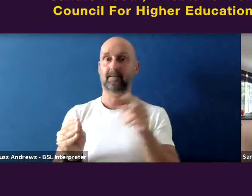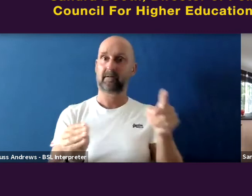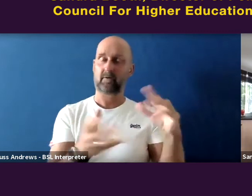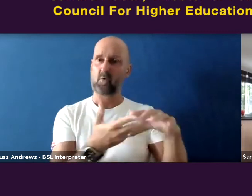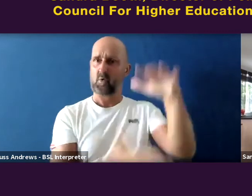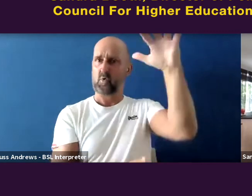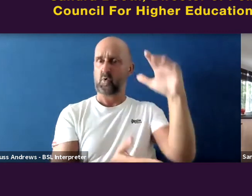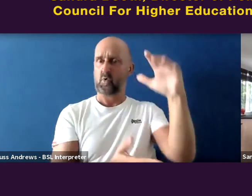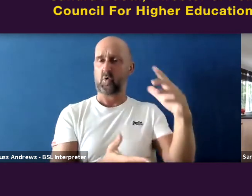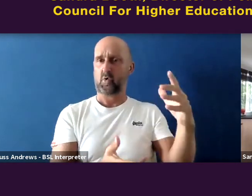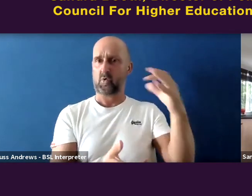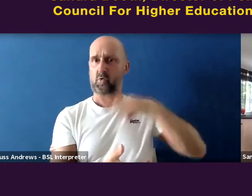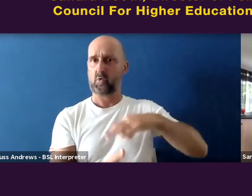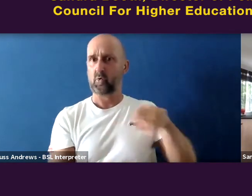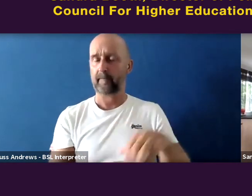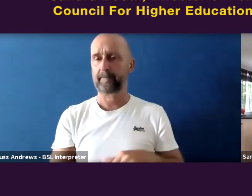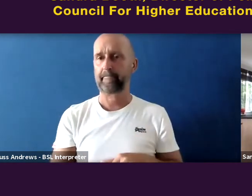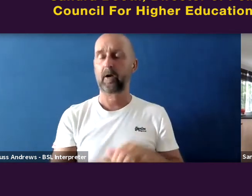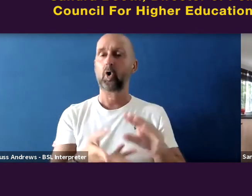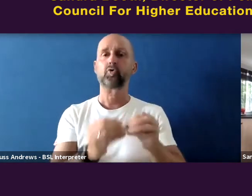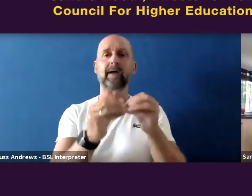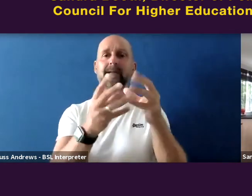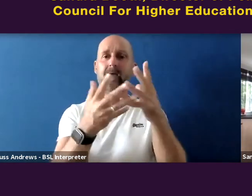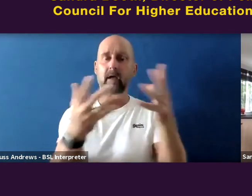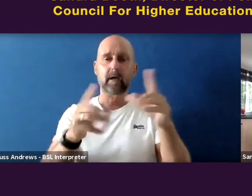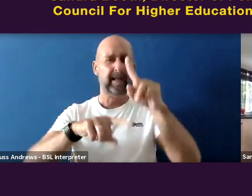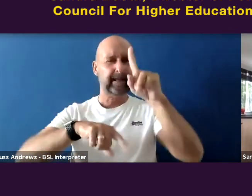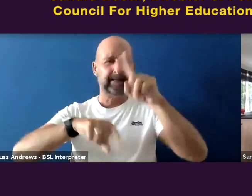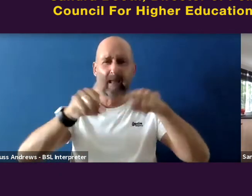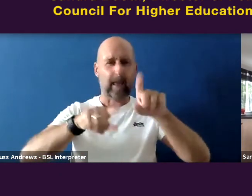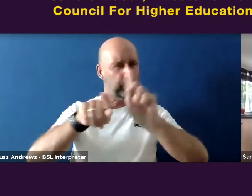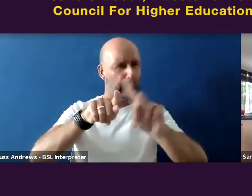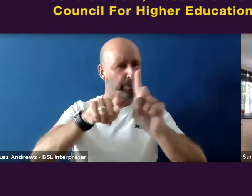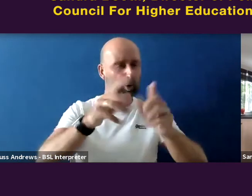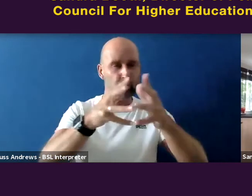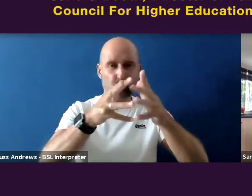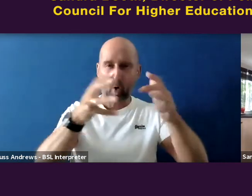The creative industries are a growing and dynamic sector positioning the UK at the